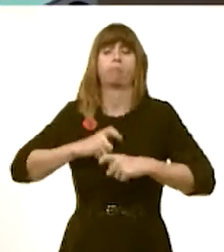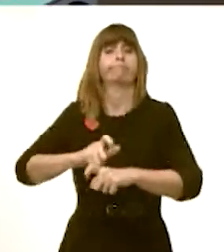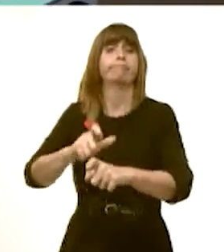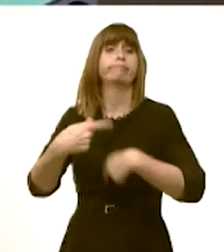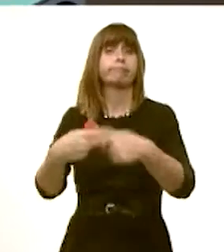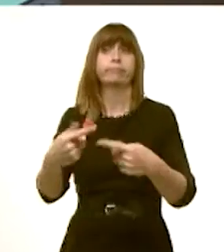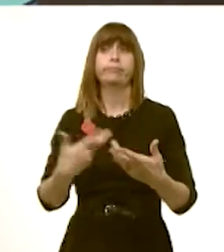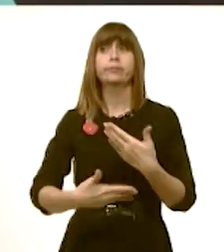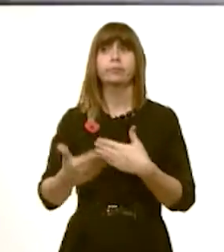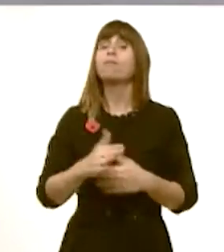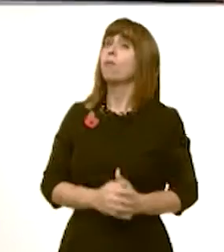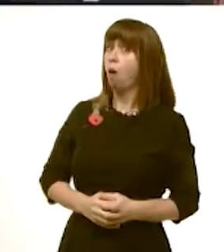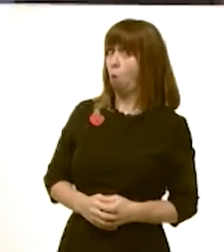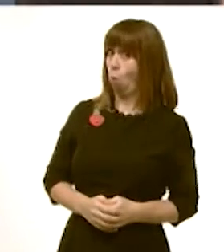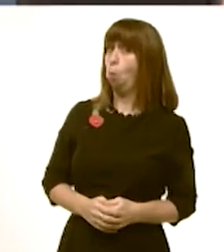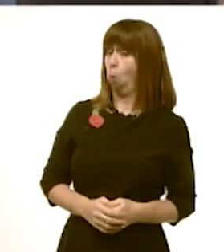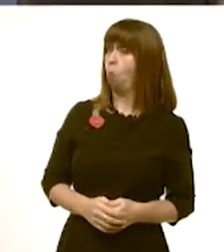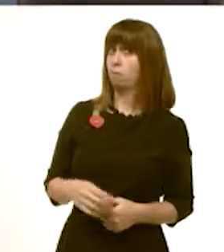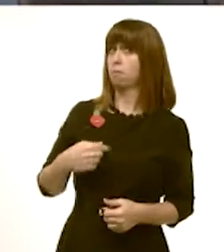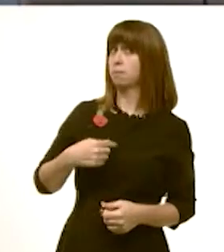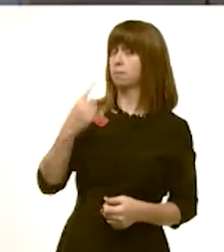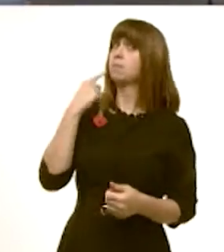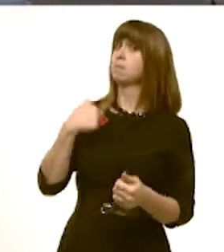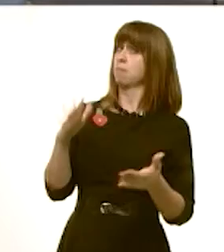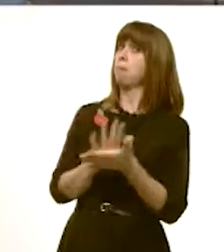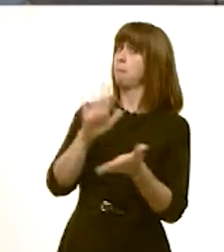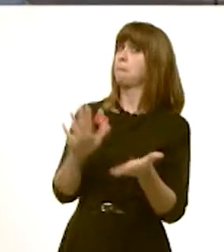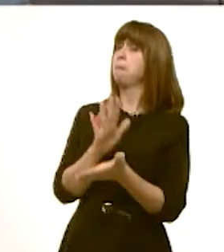Kirsty Williams: I do indeed welcome the decision, First Minister, and given that youíre in